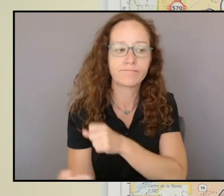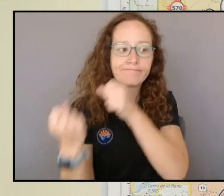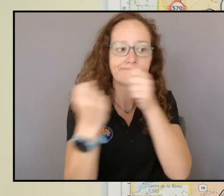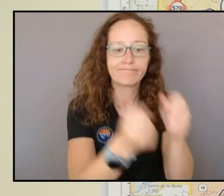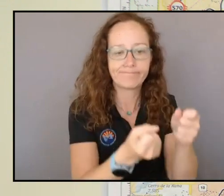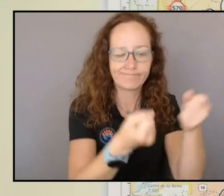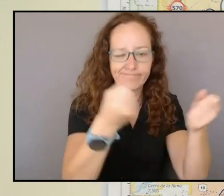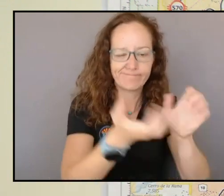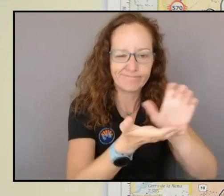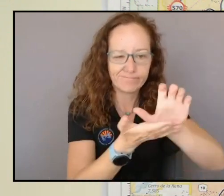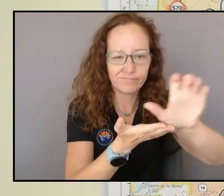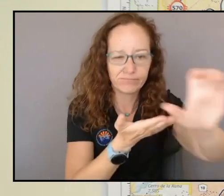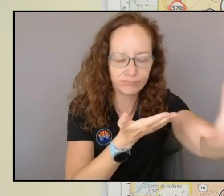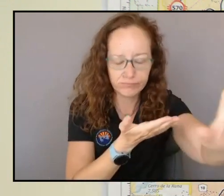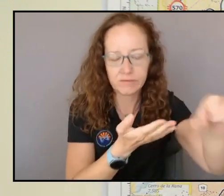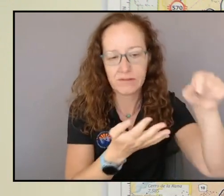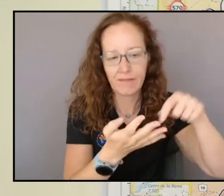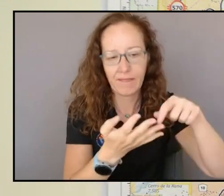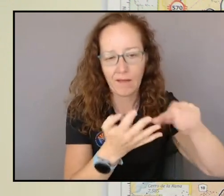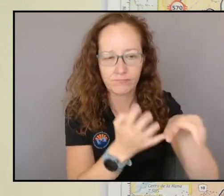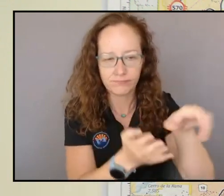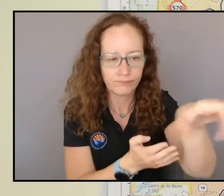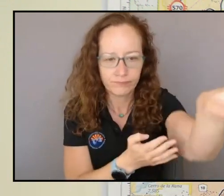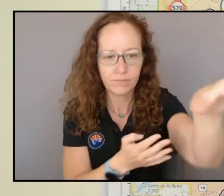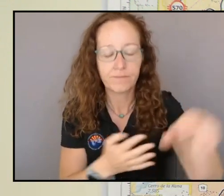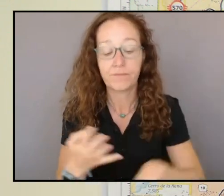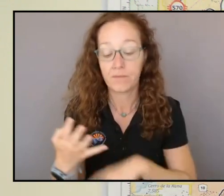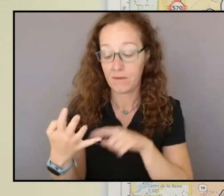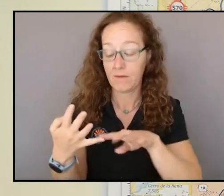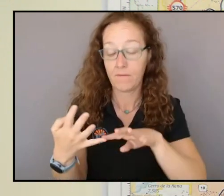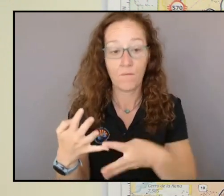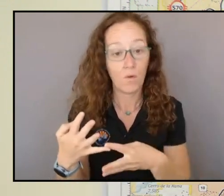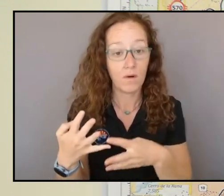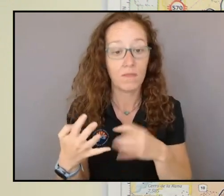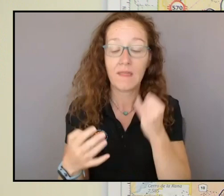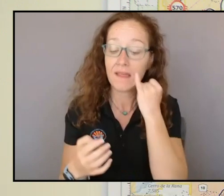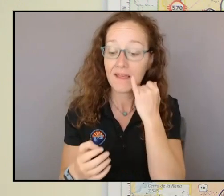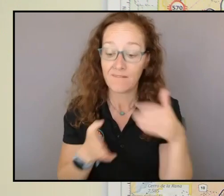fire establishes north of the 518 road and north of La Junta